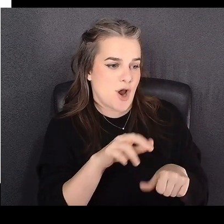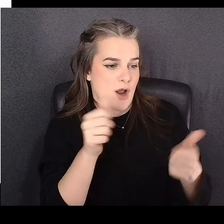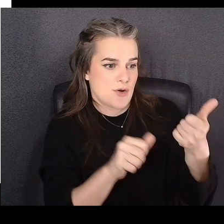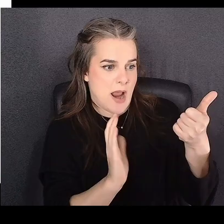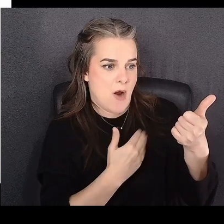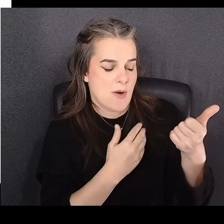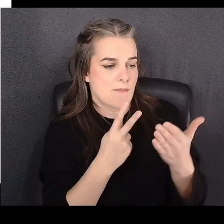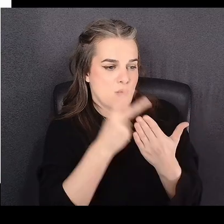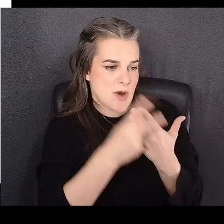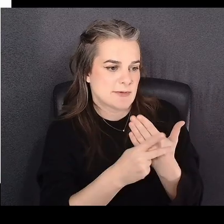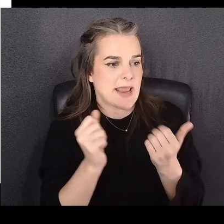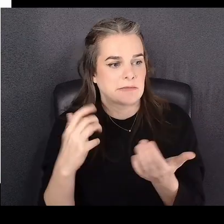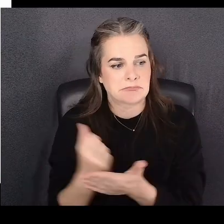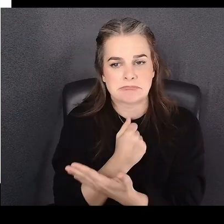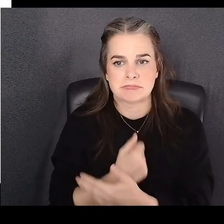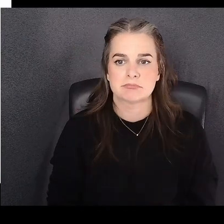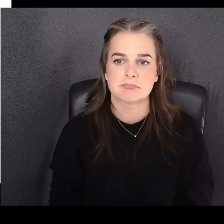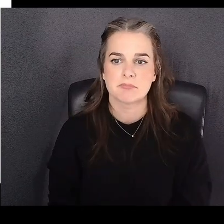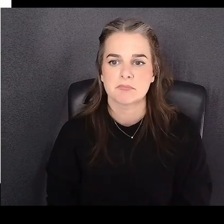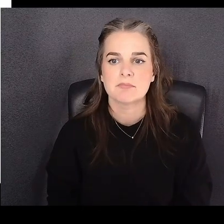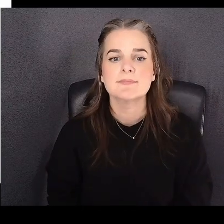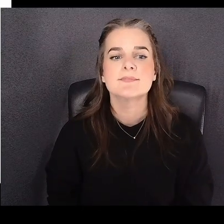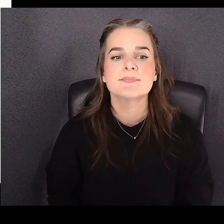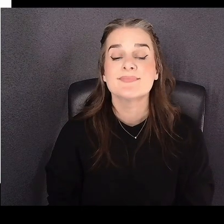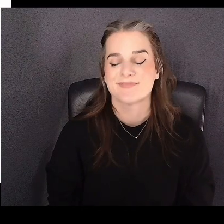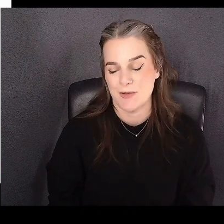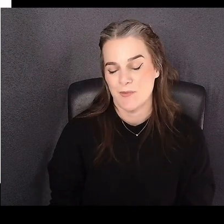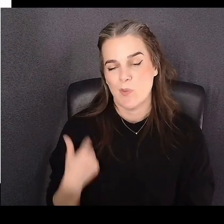We touched a lot on computer access. The reason I think we all got into it